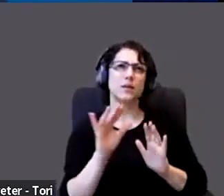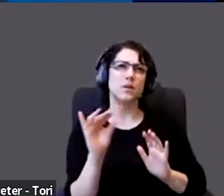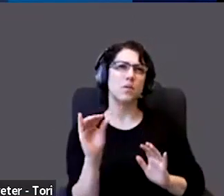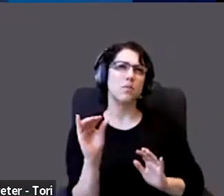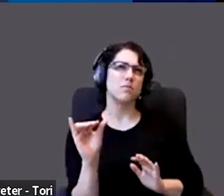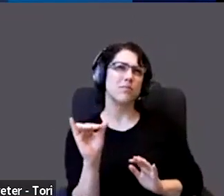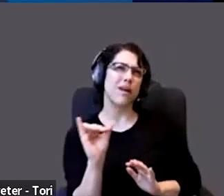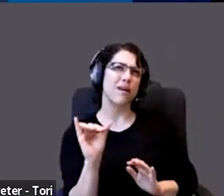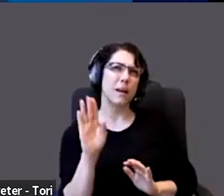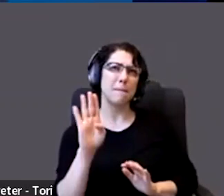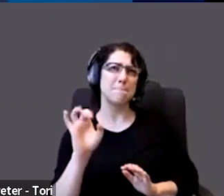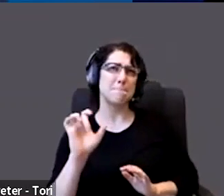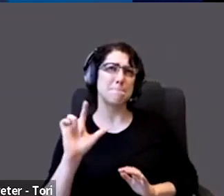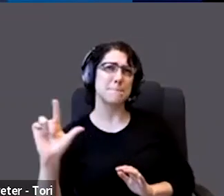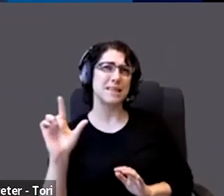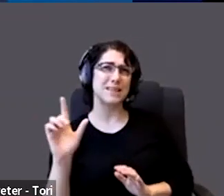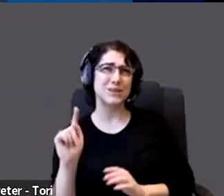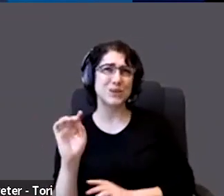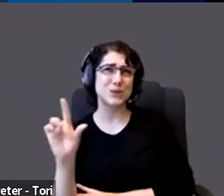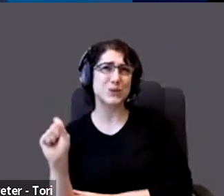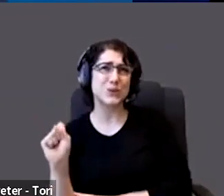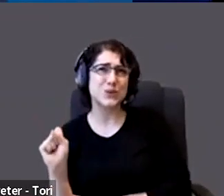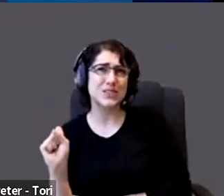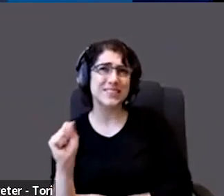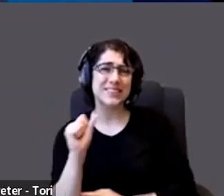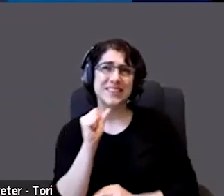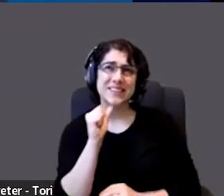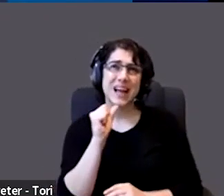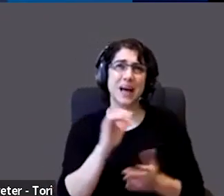than is actual medical communication tools or even --